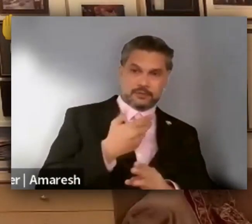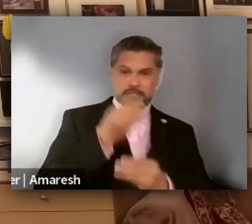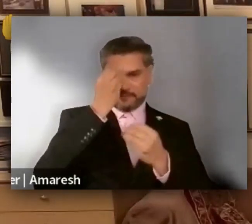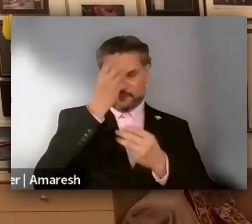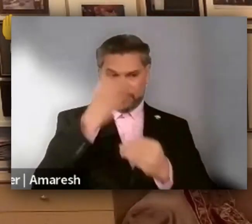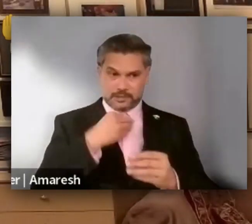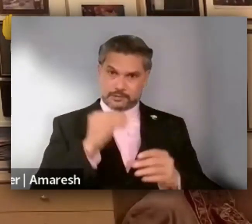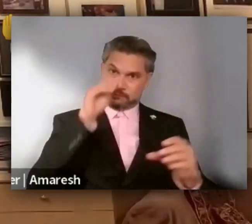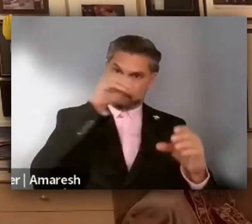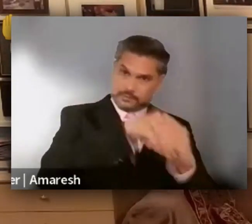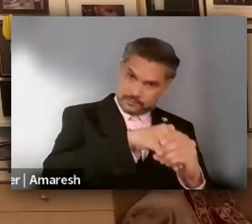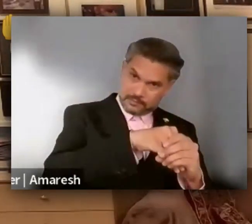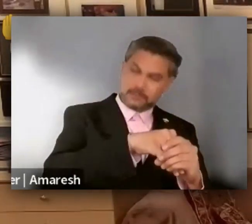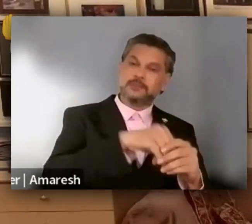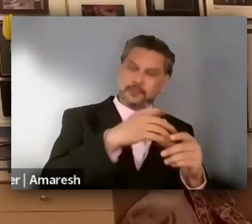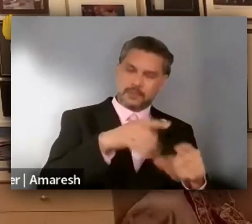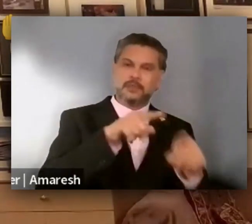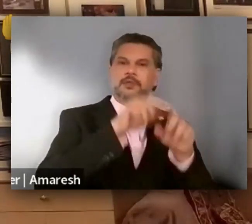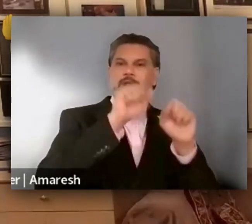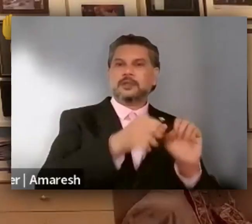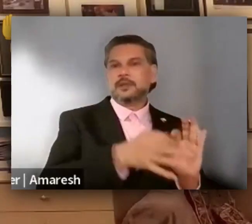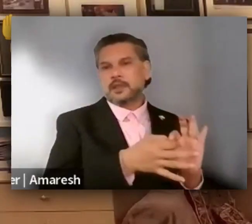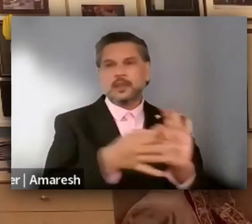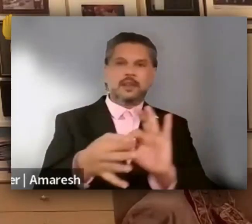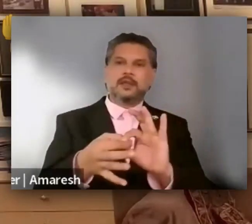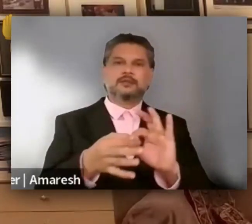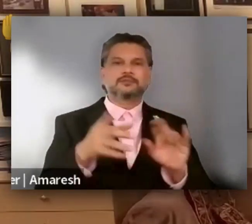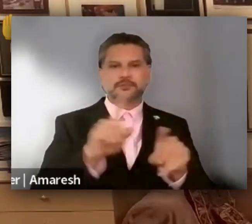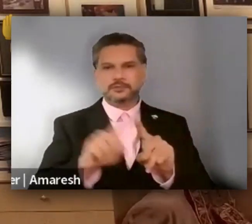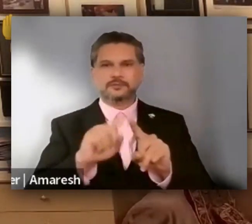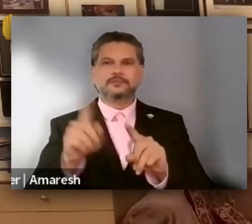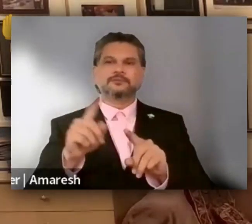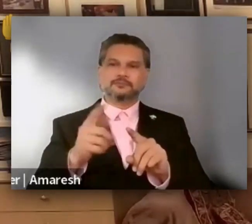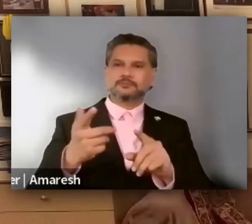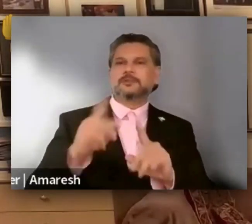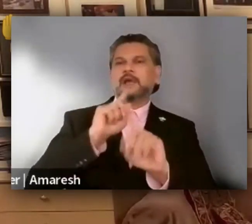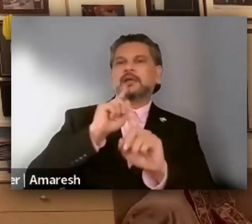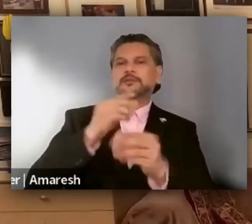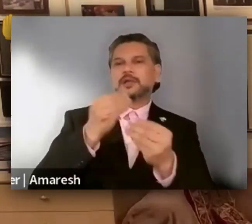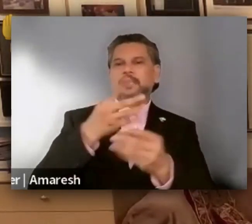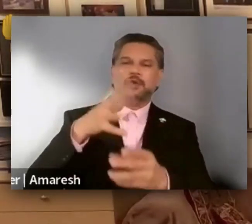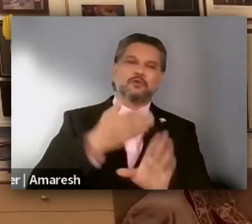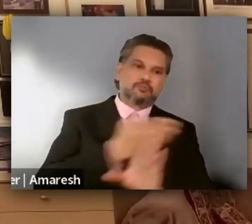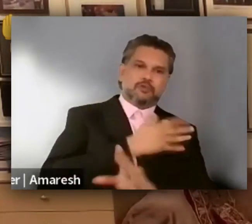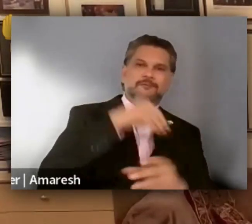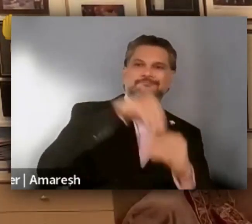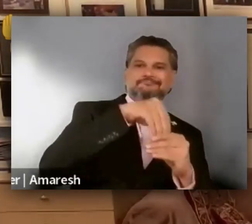And the information that you provide adds context to the way in which the response is generated.